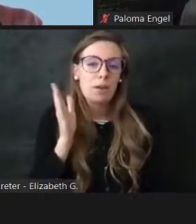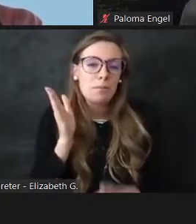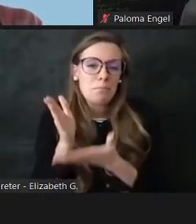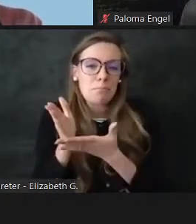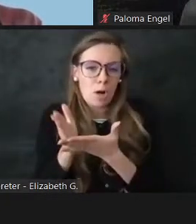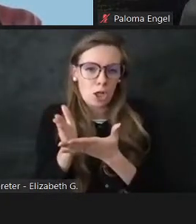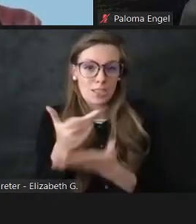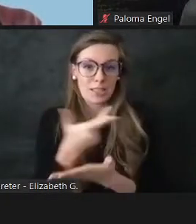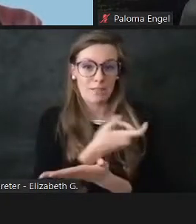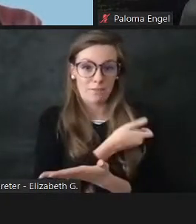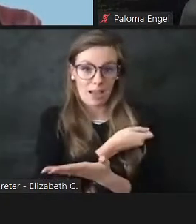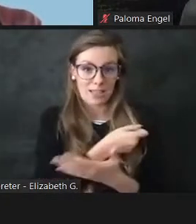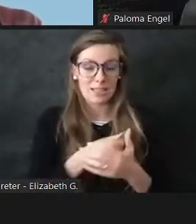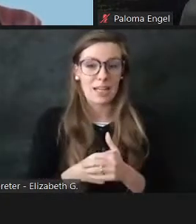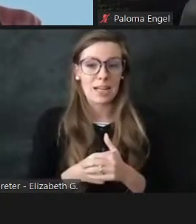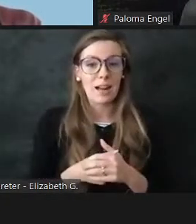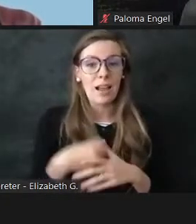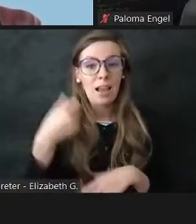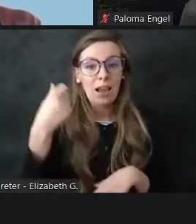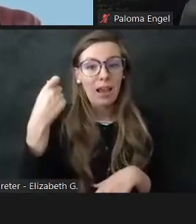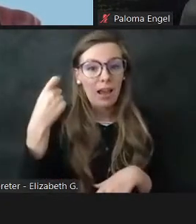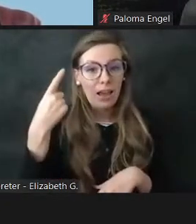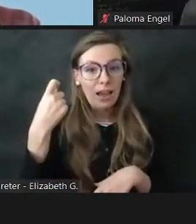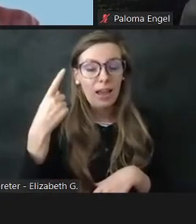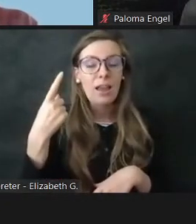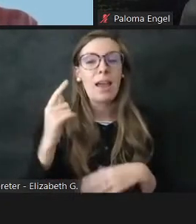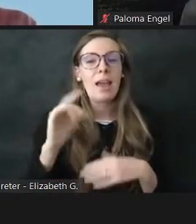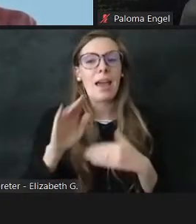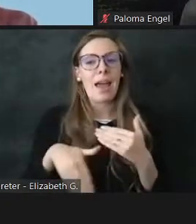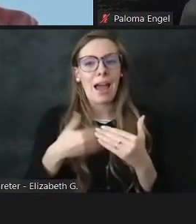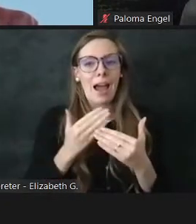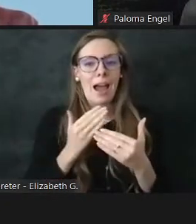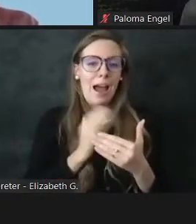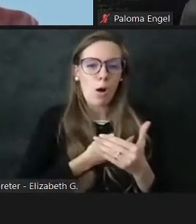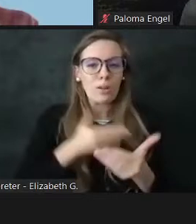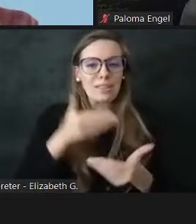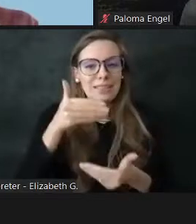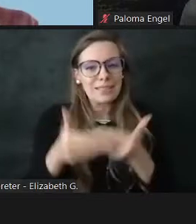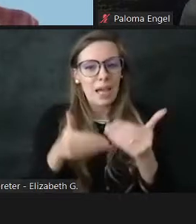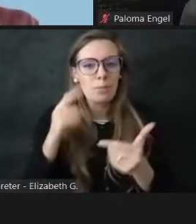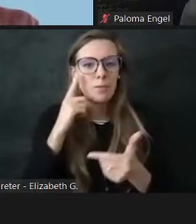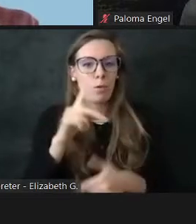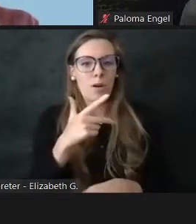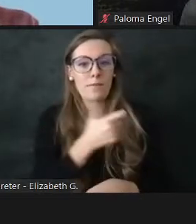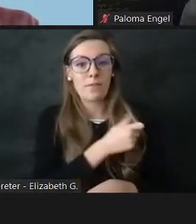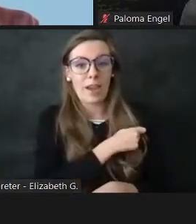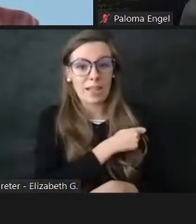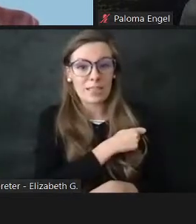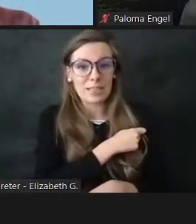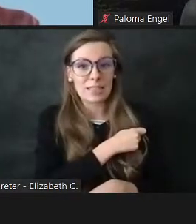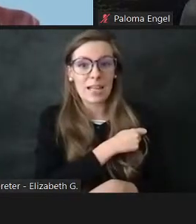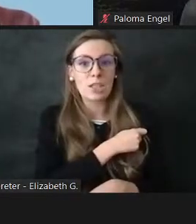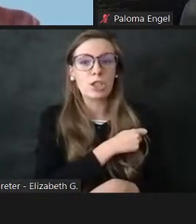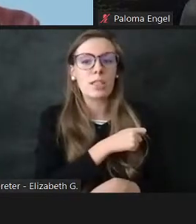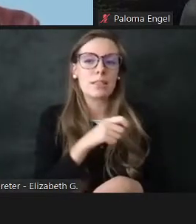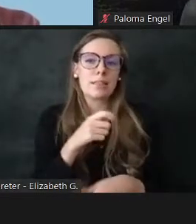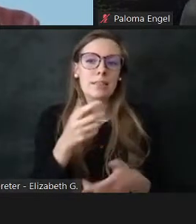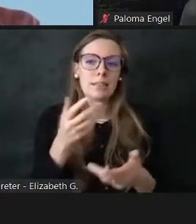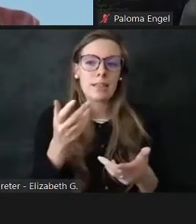Even though our steps to vaccinate has been this menu added a little bit,